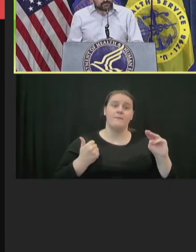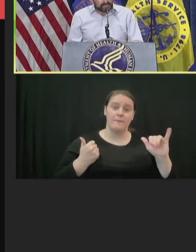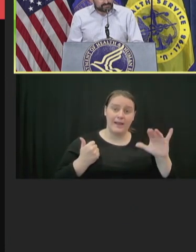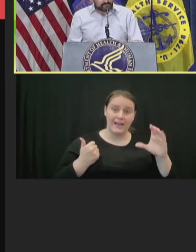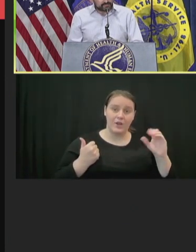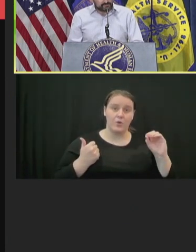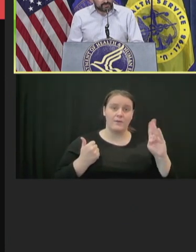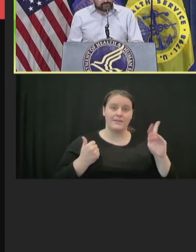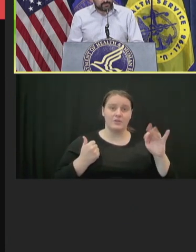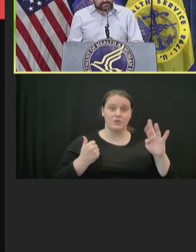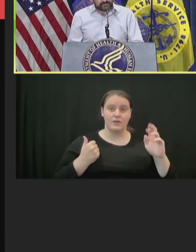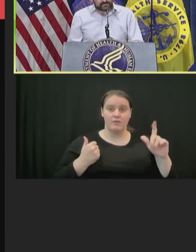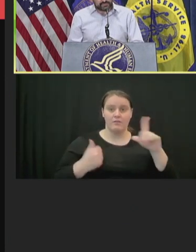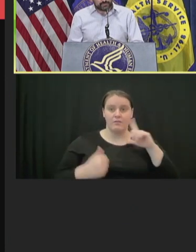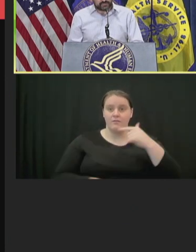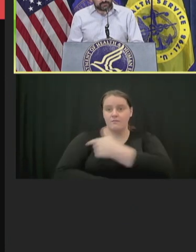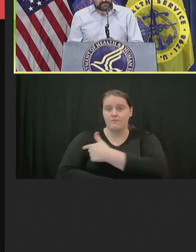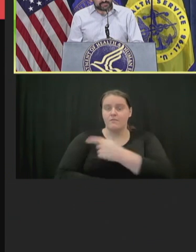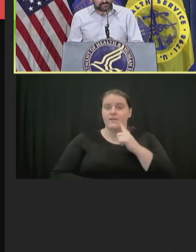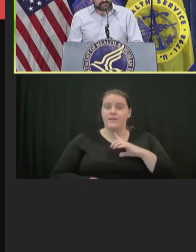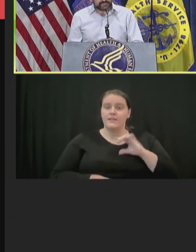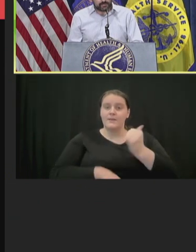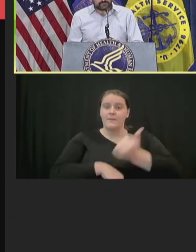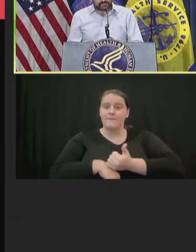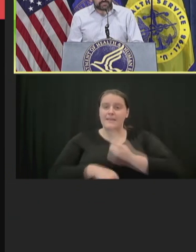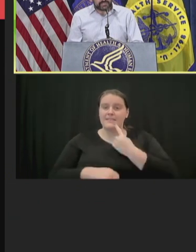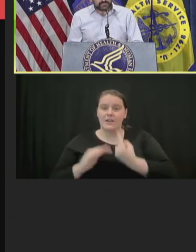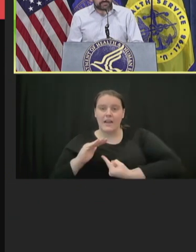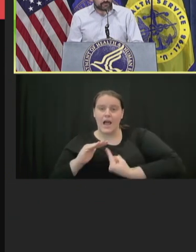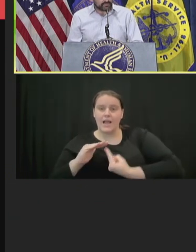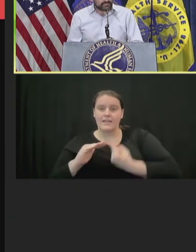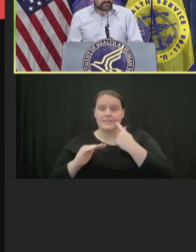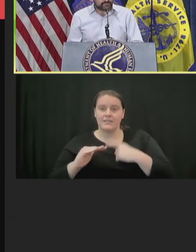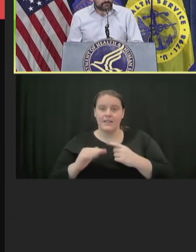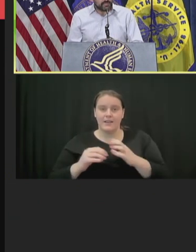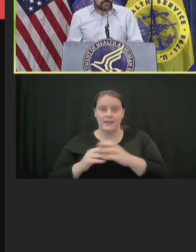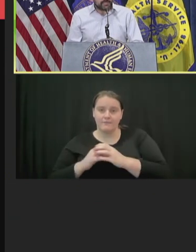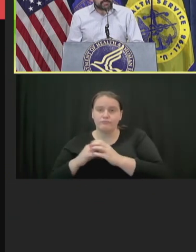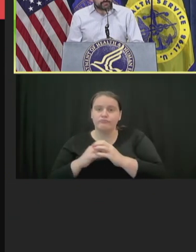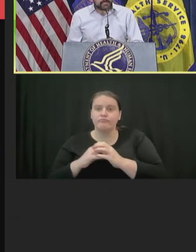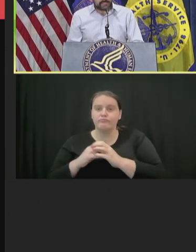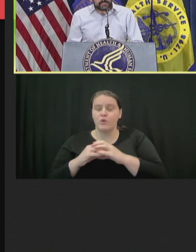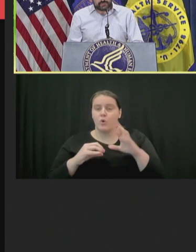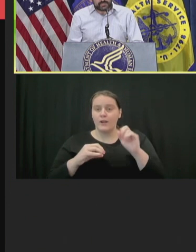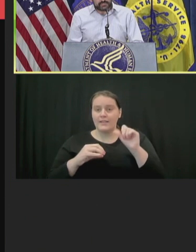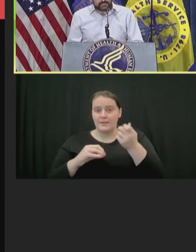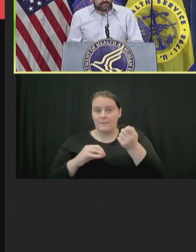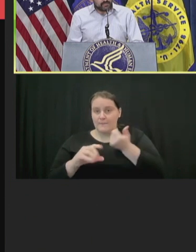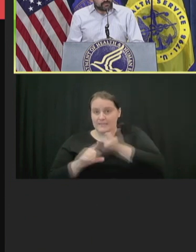isolate of mycobacterium tuberculosis itself. So, it is the organism. It's been attenuated by the